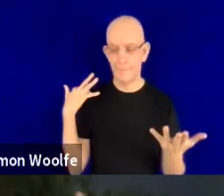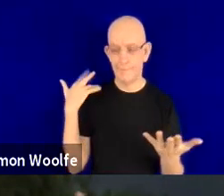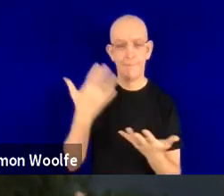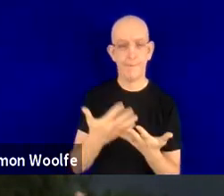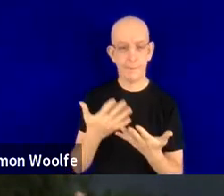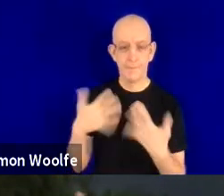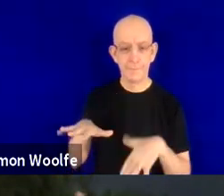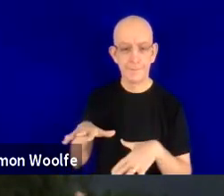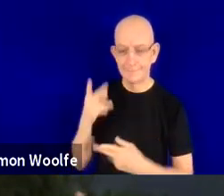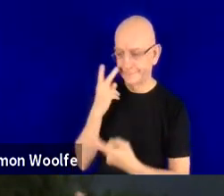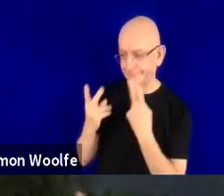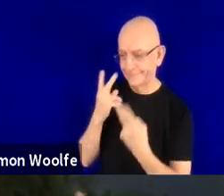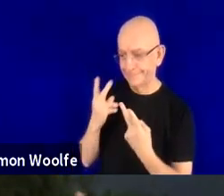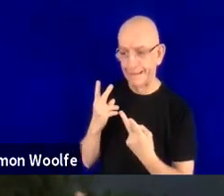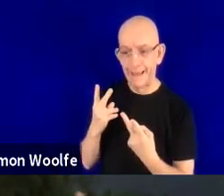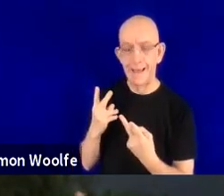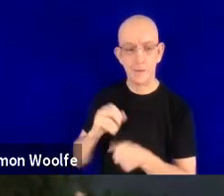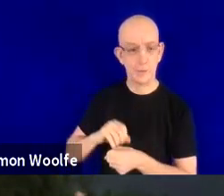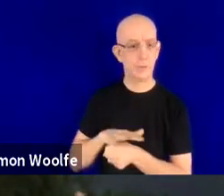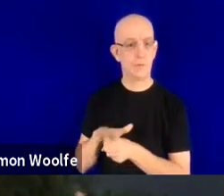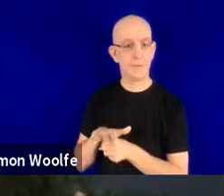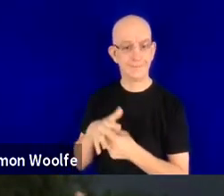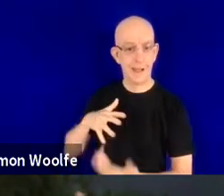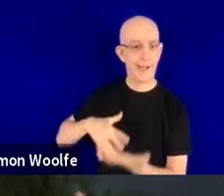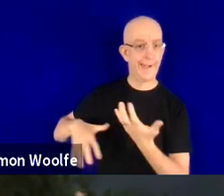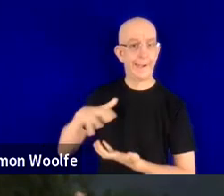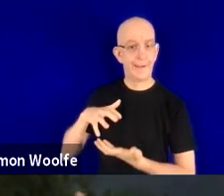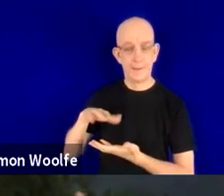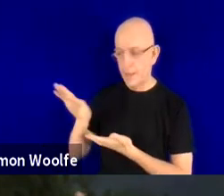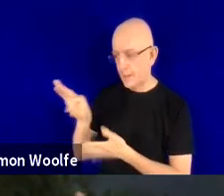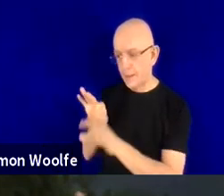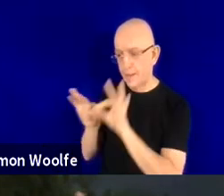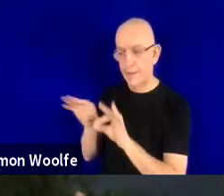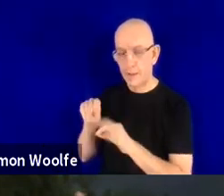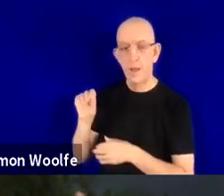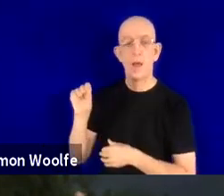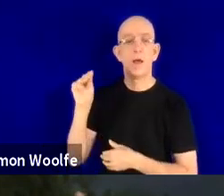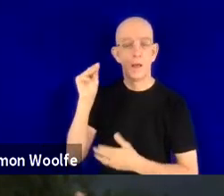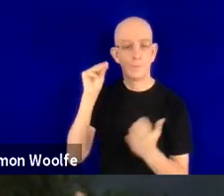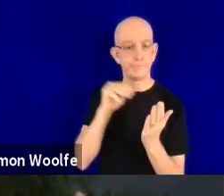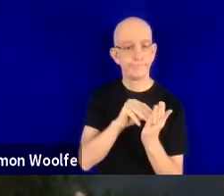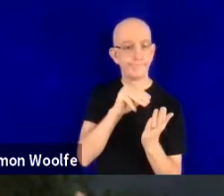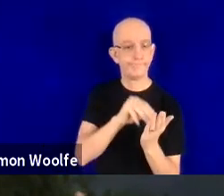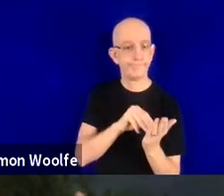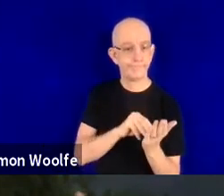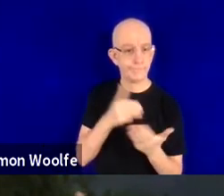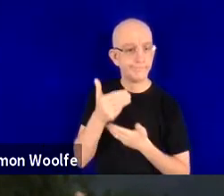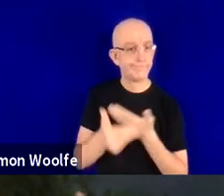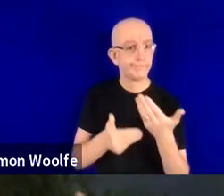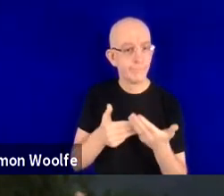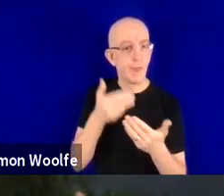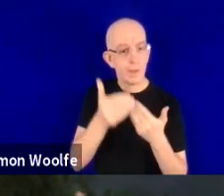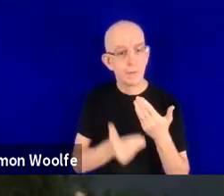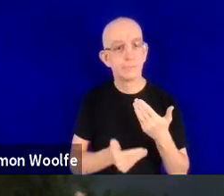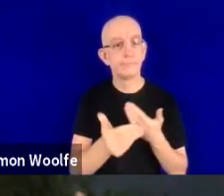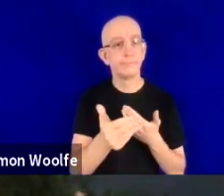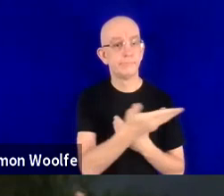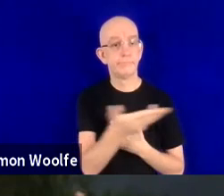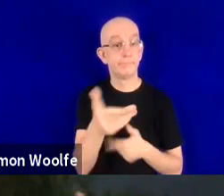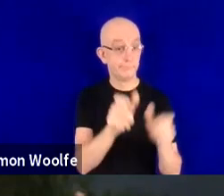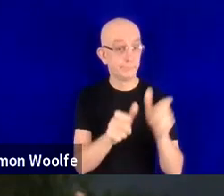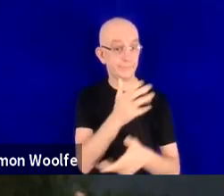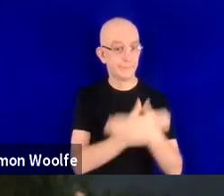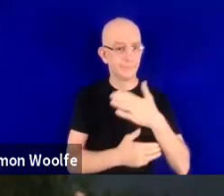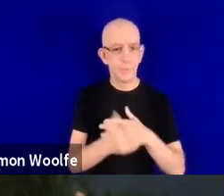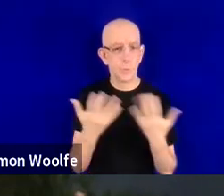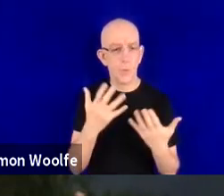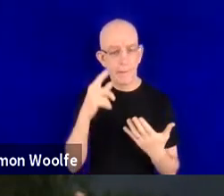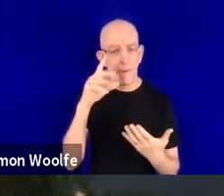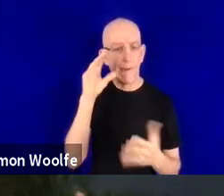this webinar follows on from a three part series, Inclusion of Persons with Disabilities in Social Protection for covid 19 recovery and beyond that we held in late 2020